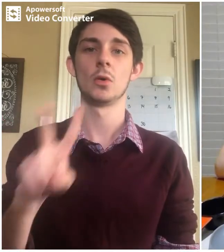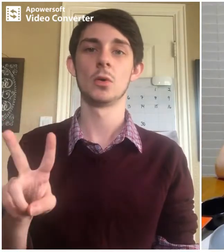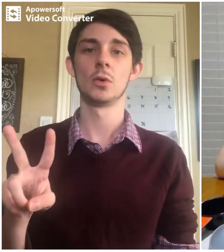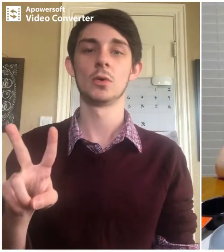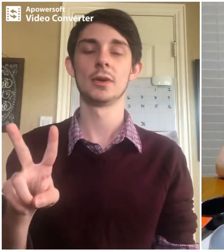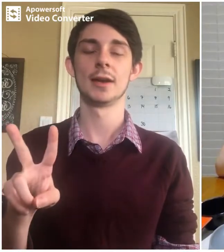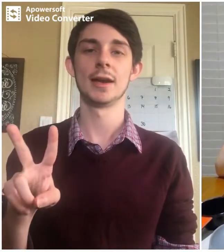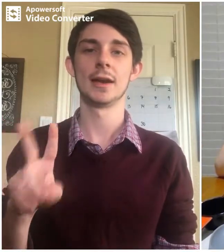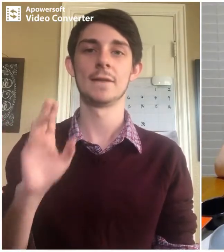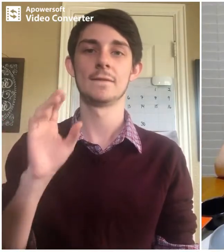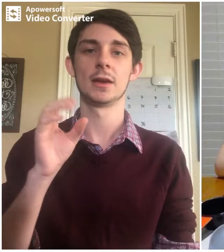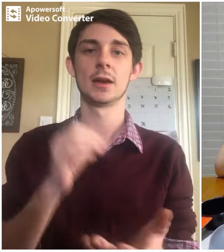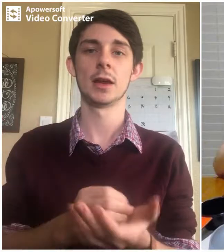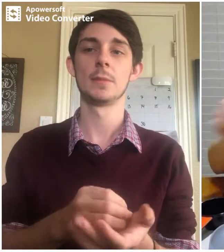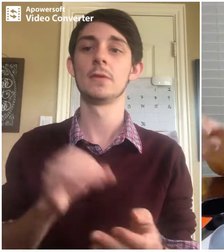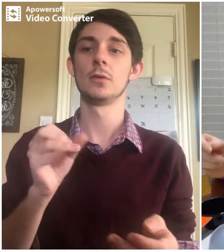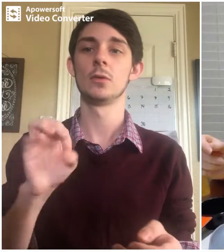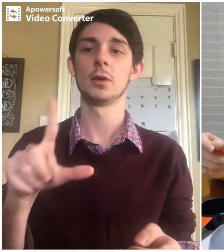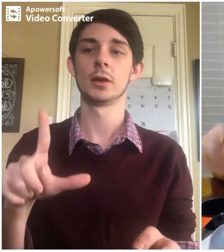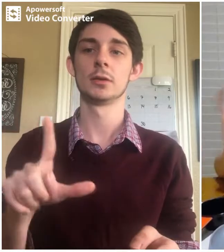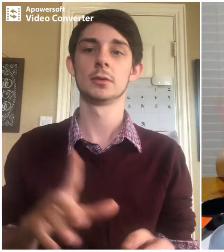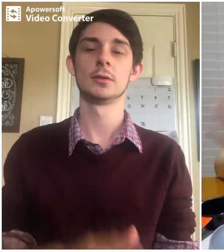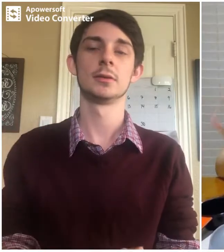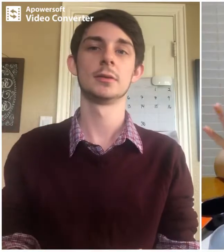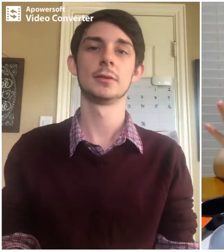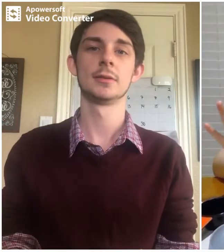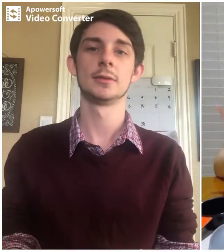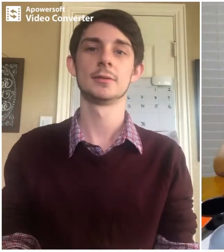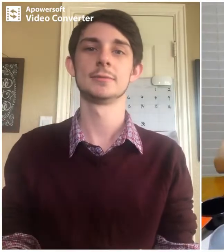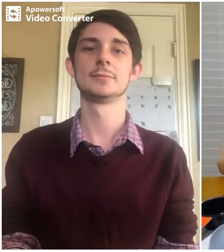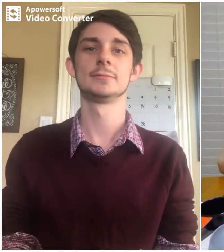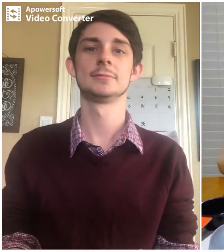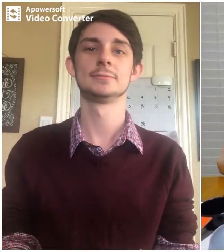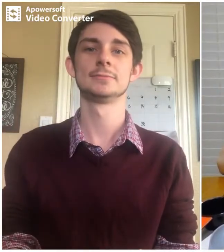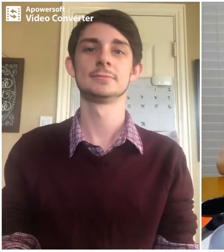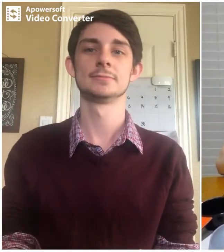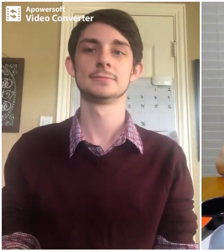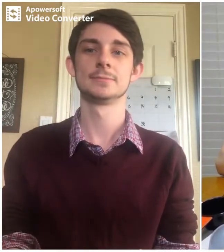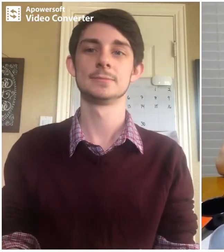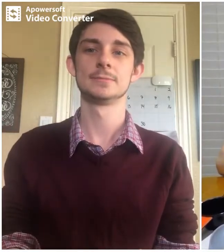have my oil right here and we'll measure that out in just a little bit. You'll